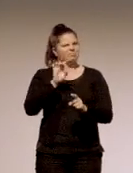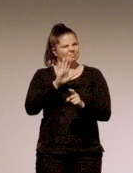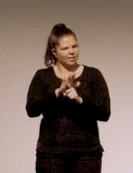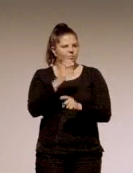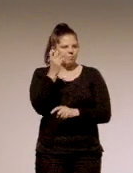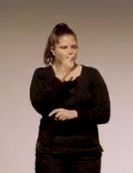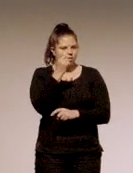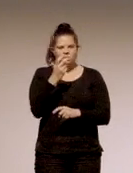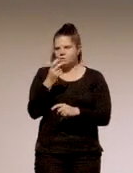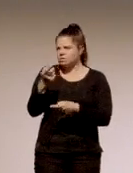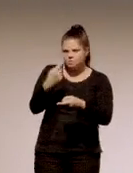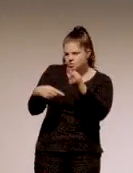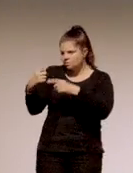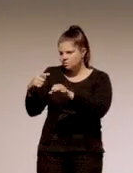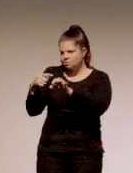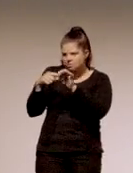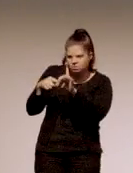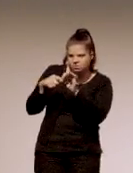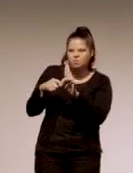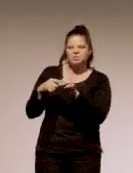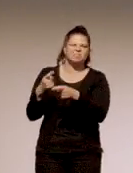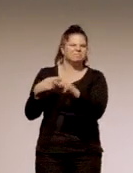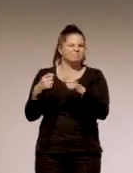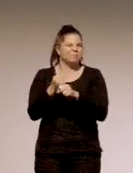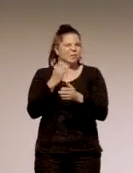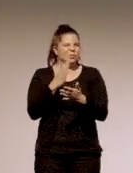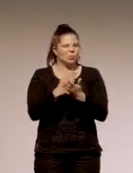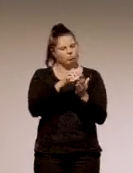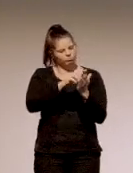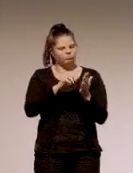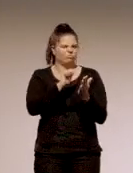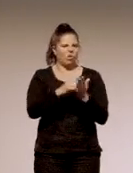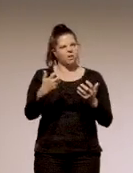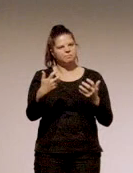elements that they were being fit for purpose and not creating a government document that alienated